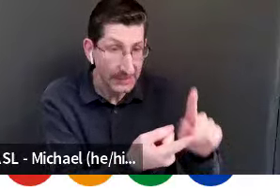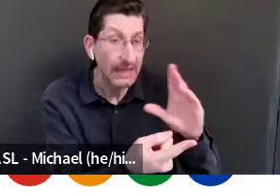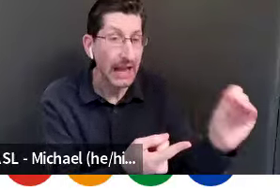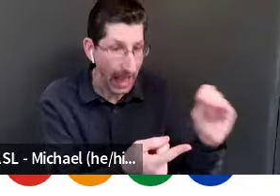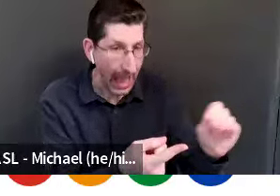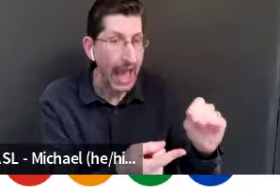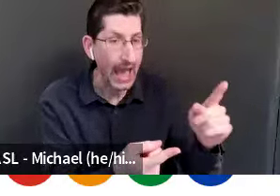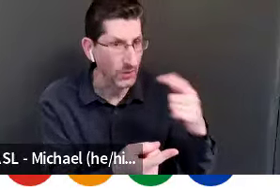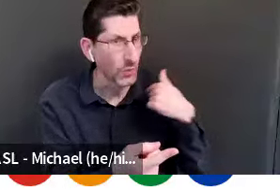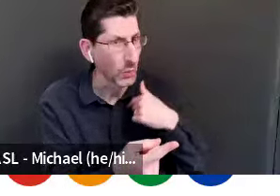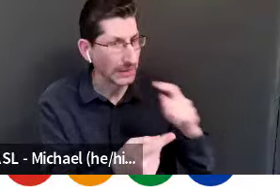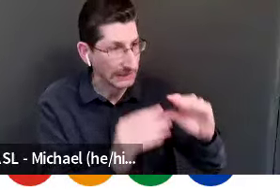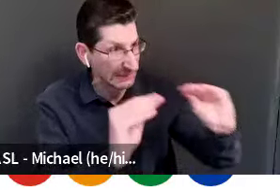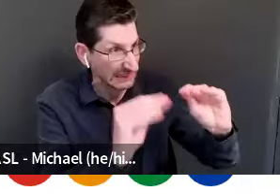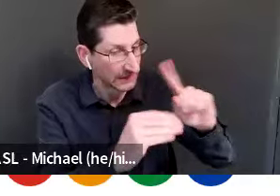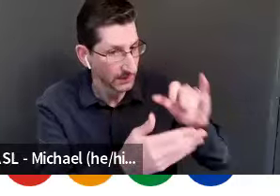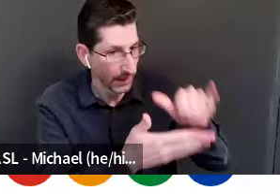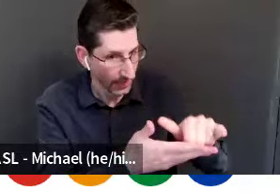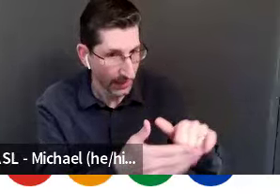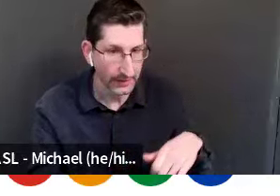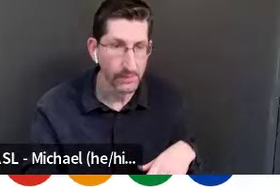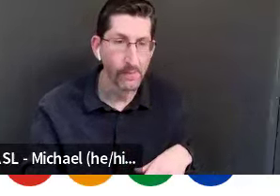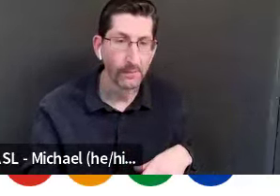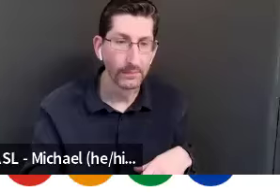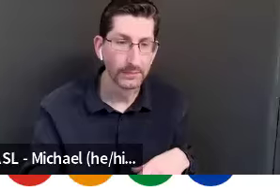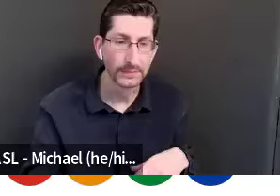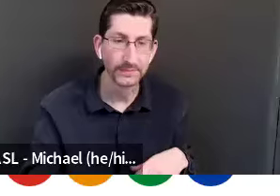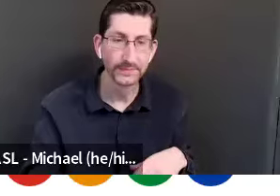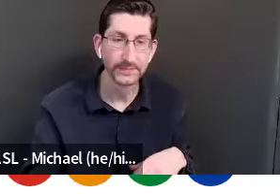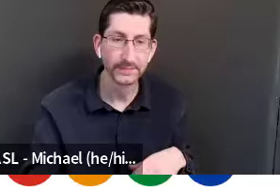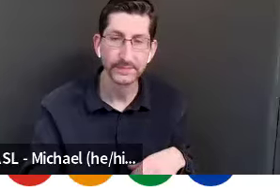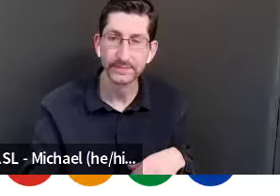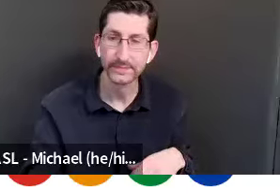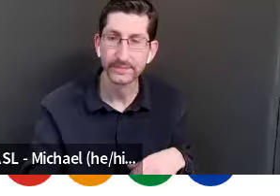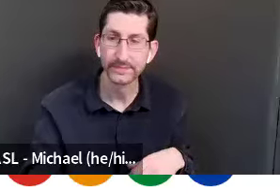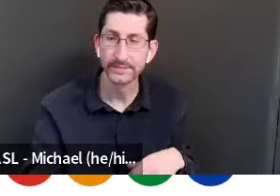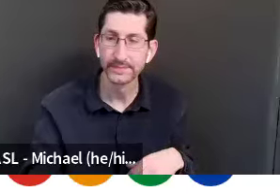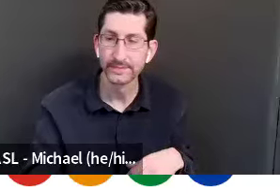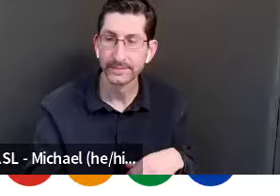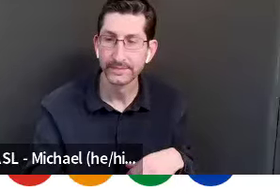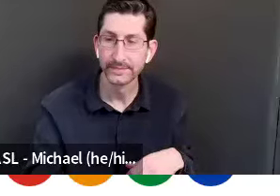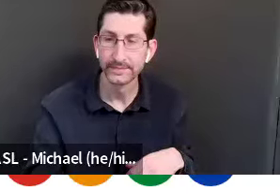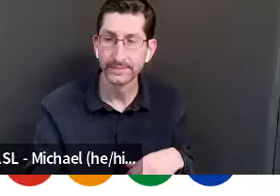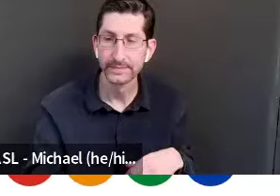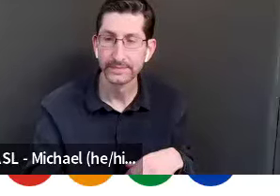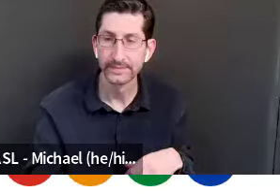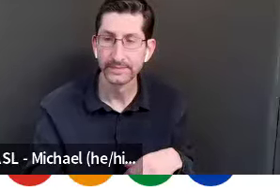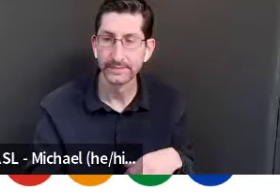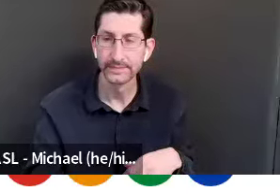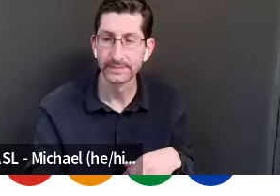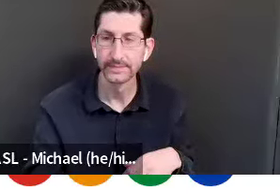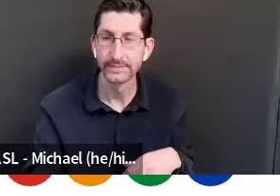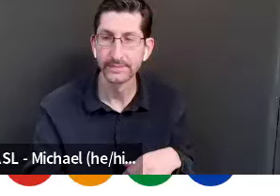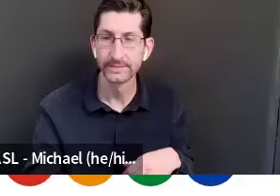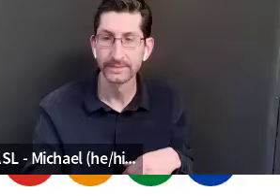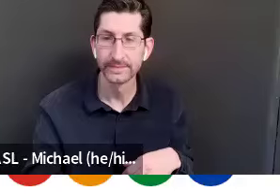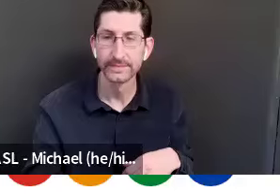(READING CHAT FROM NORA).